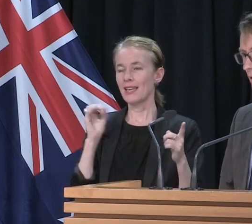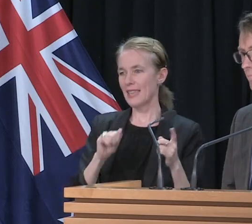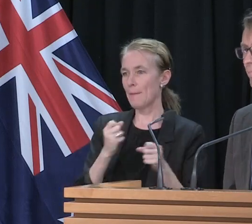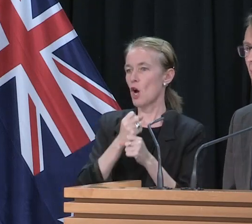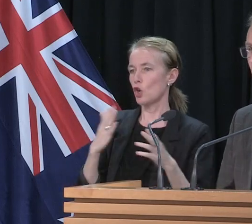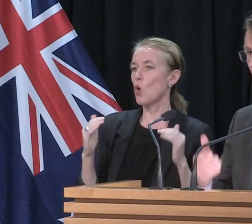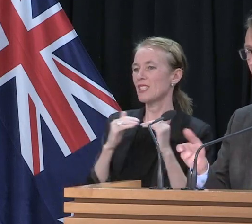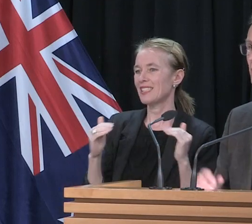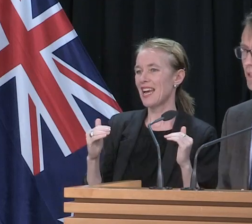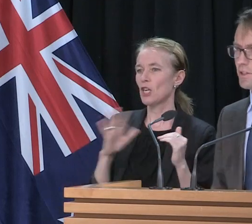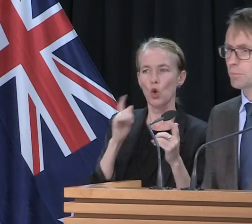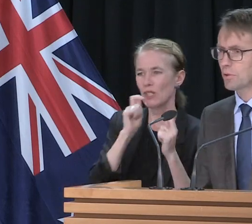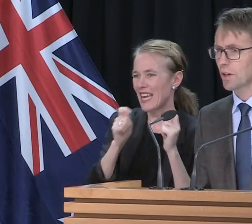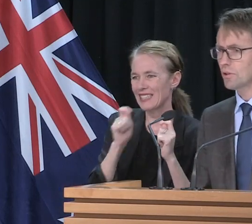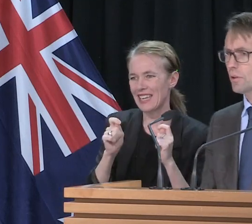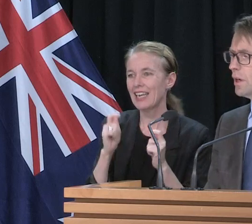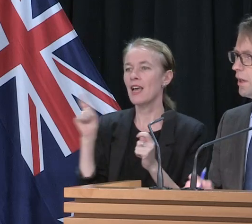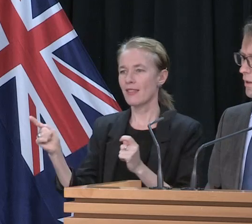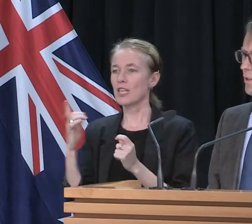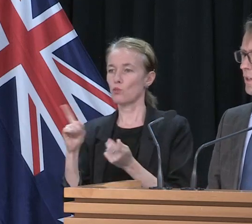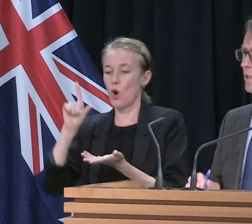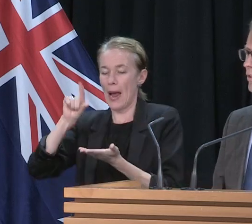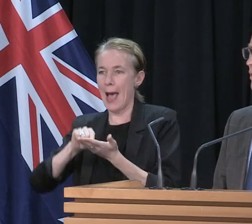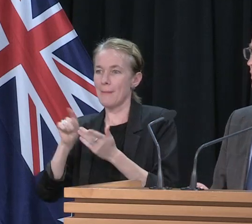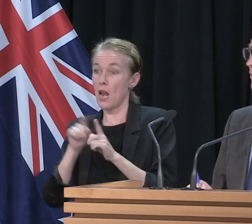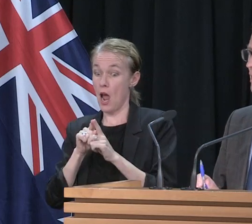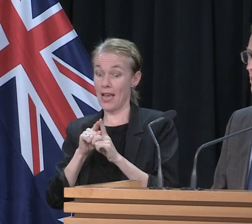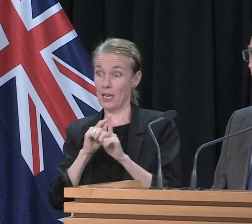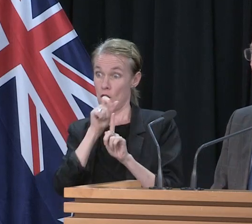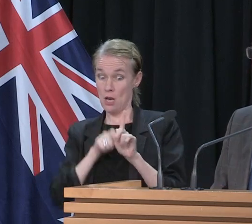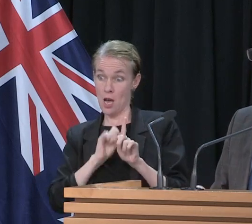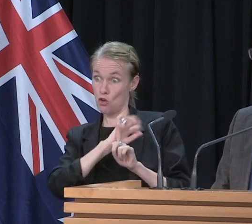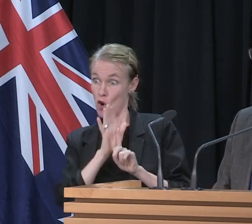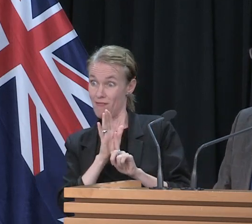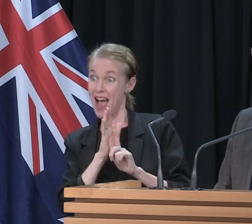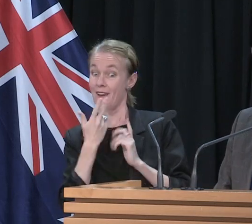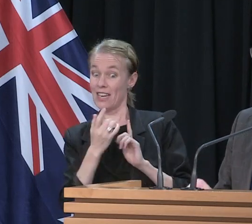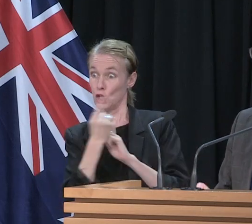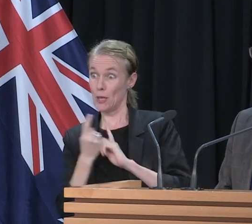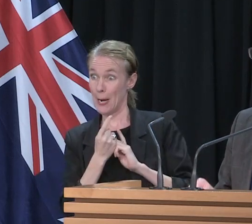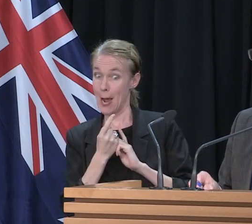contact tracing to take place. The gold standard of reference was to the contact tracing system